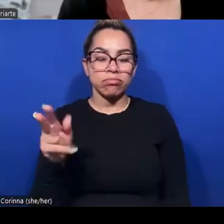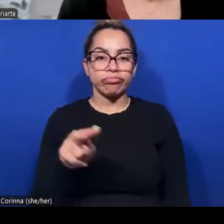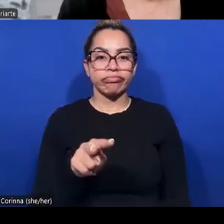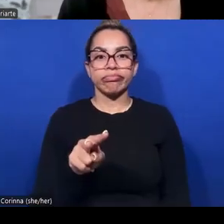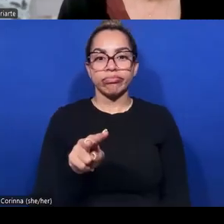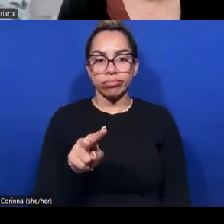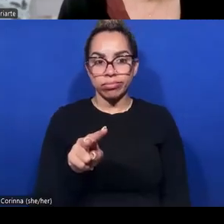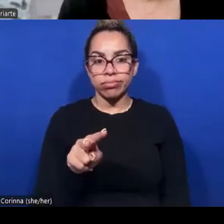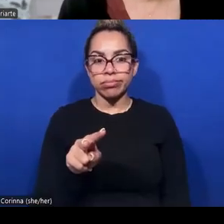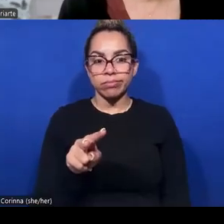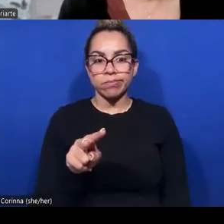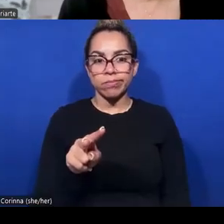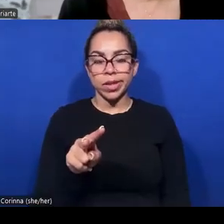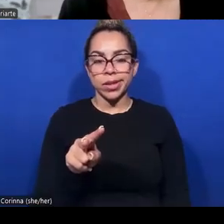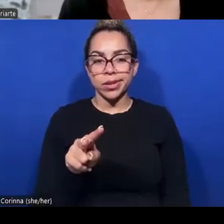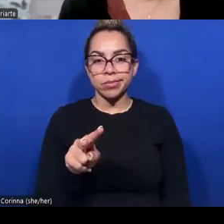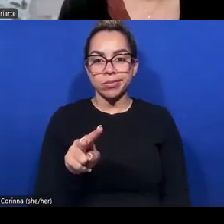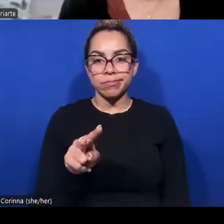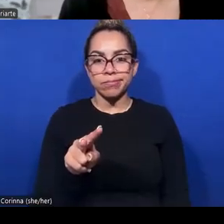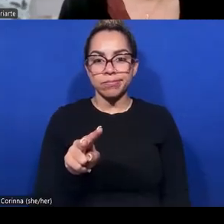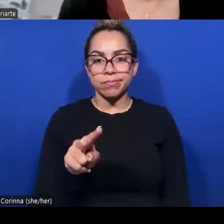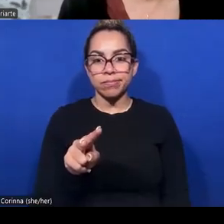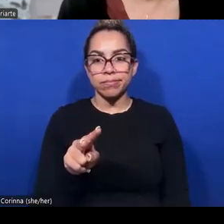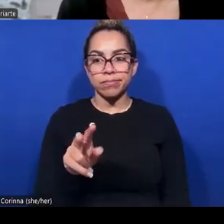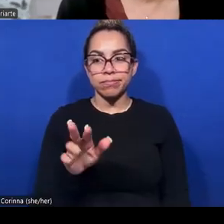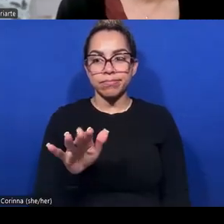a resource. That could